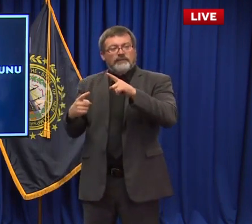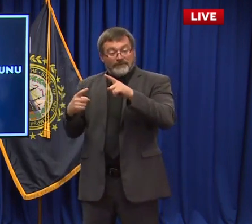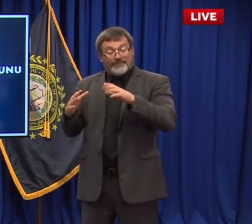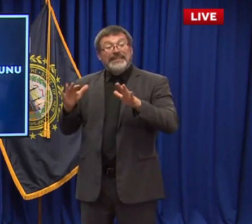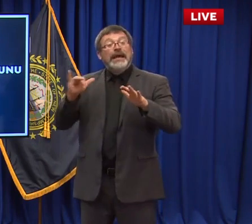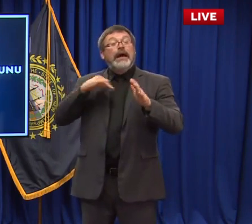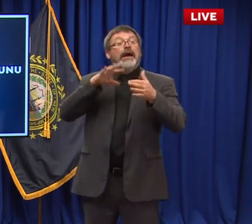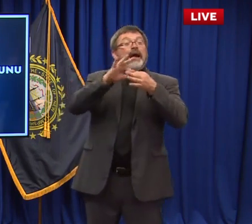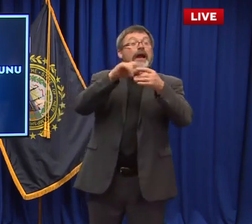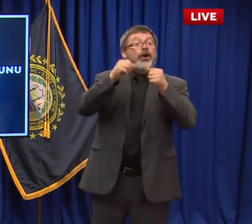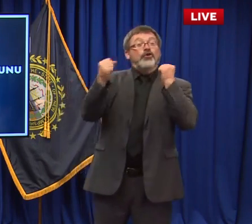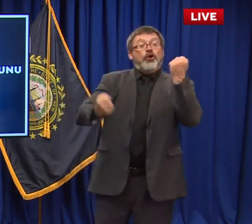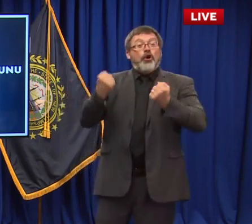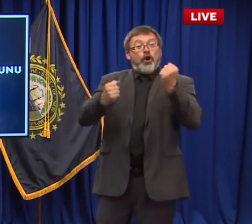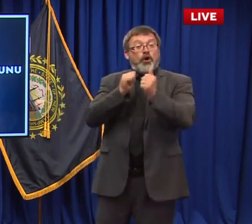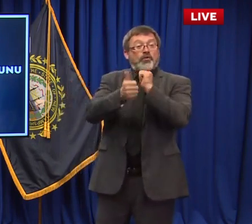I THINK IT IS 50%.